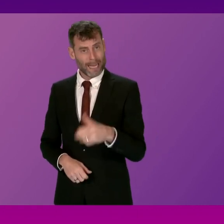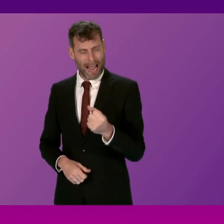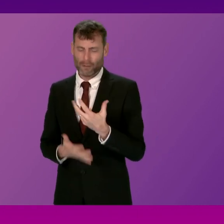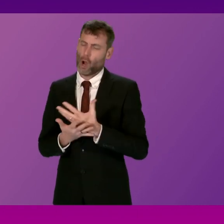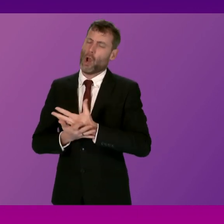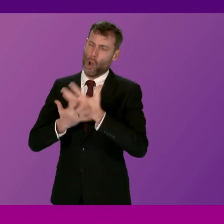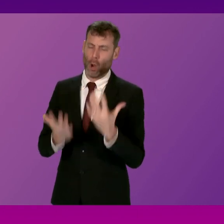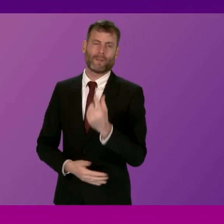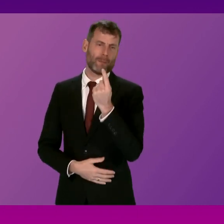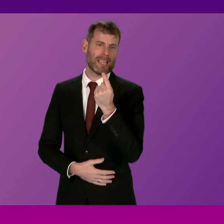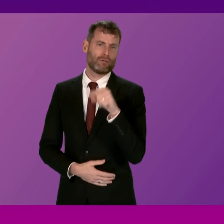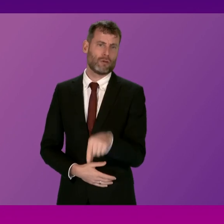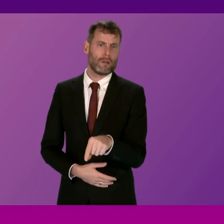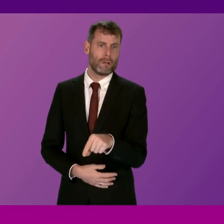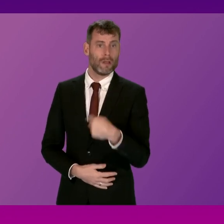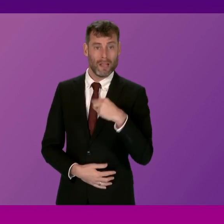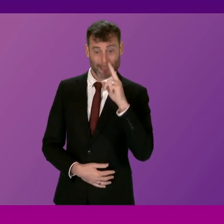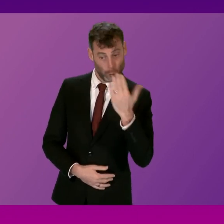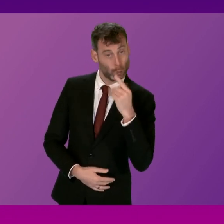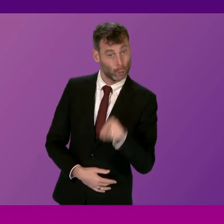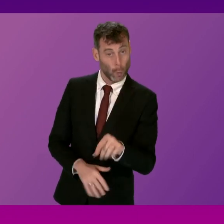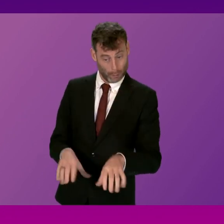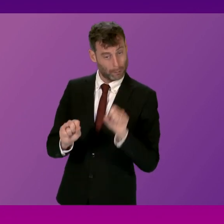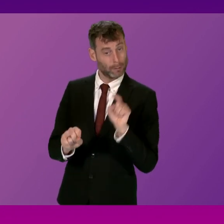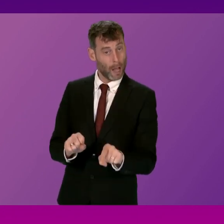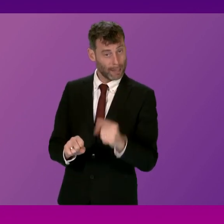that I know it can be. That starts in school, yet we are failing large numbers of disabled pupils.